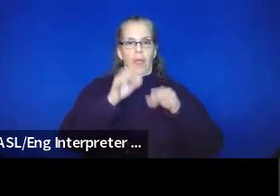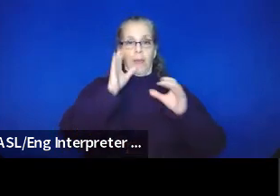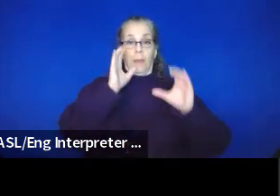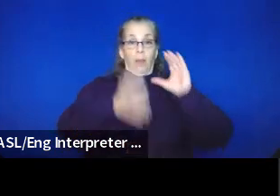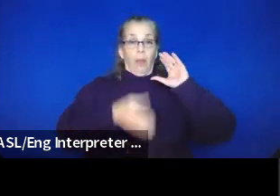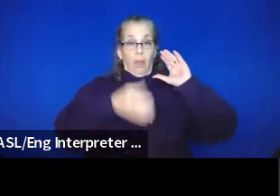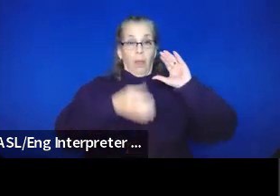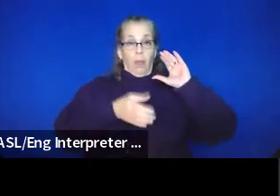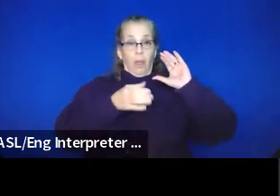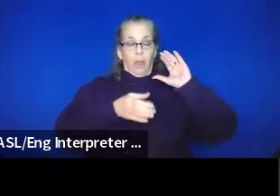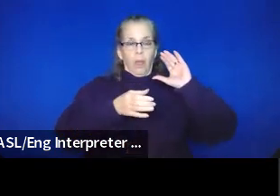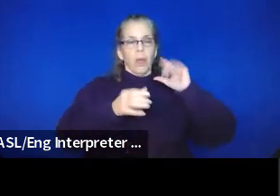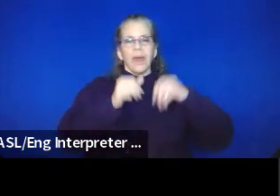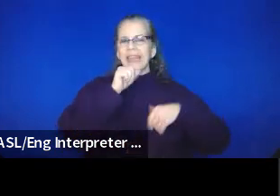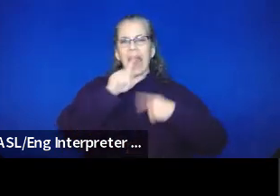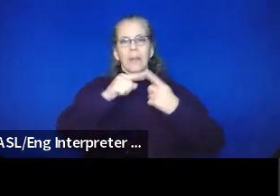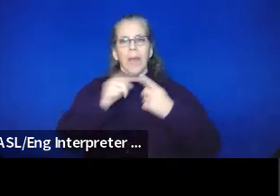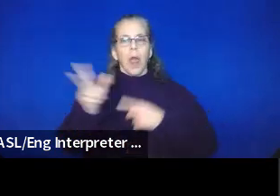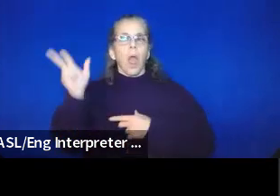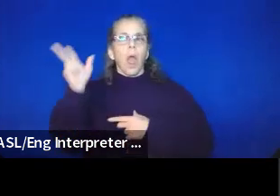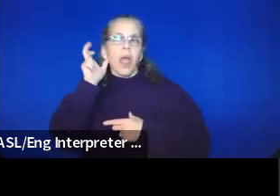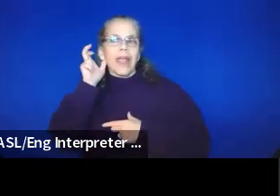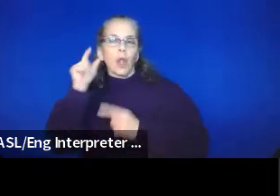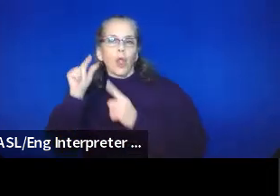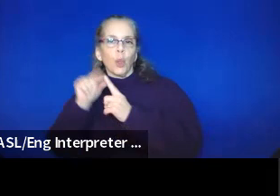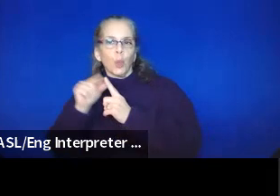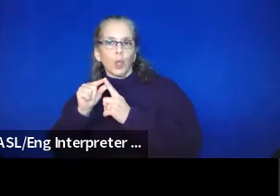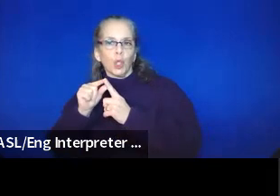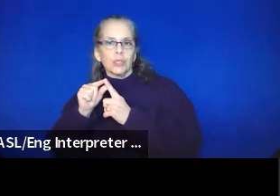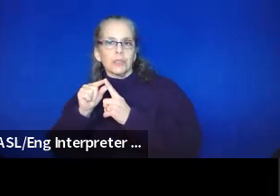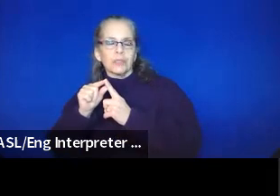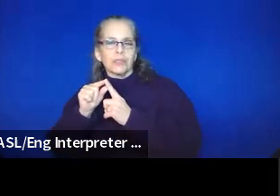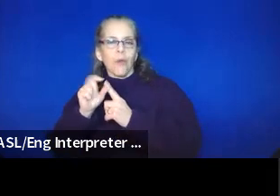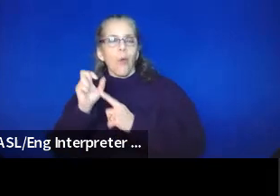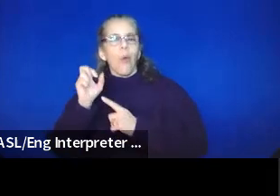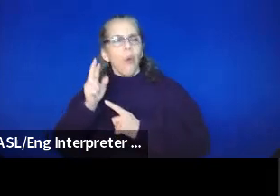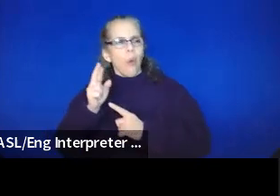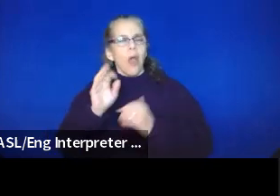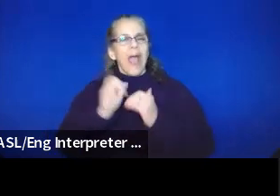hear the words and how well and more about how well you communicate.